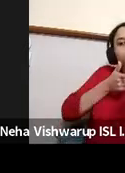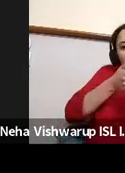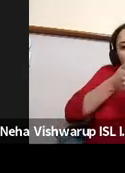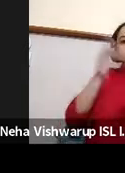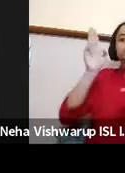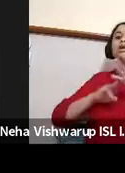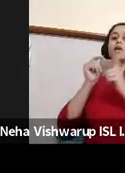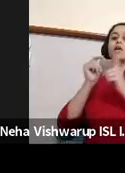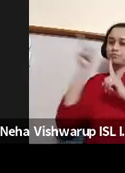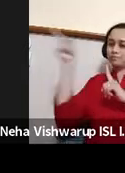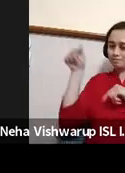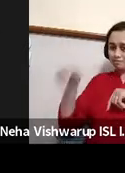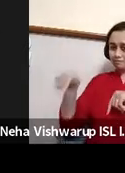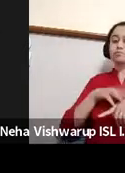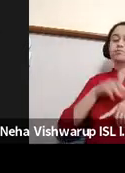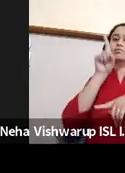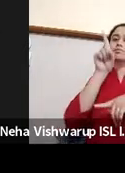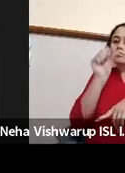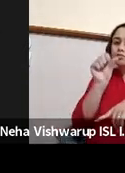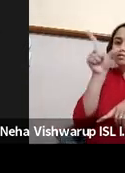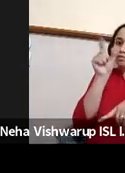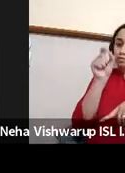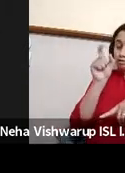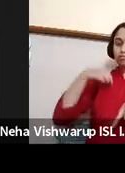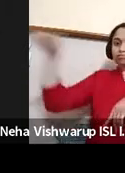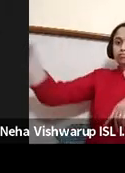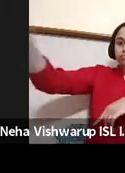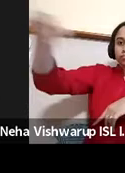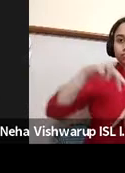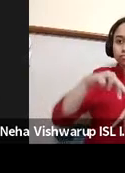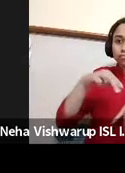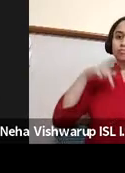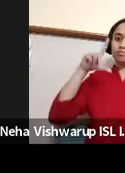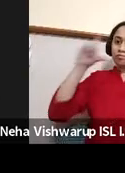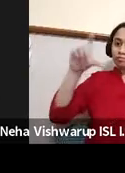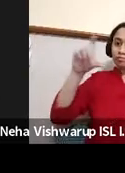the early 1980s walked into studio sahag to have his portrait made for the first time in his life